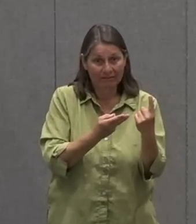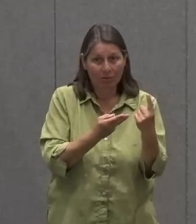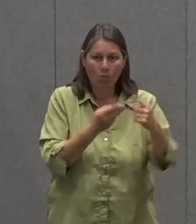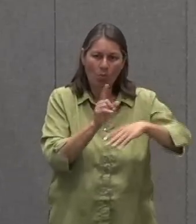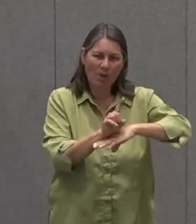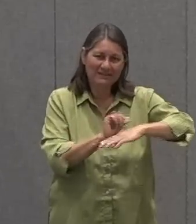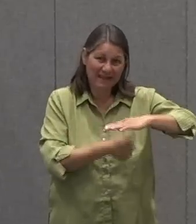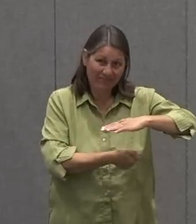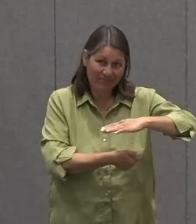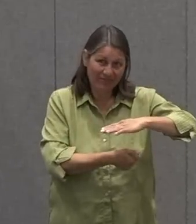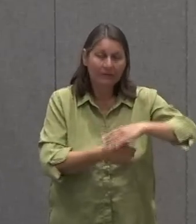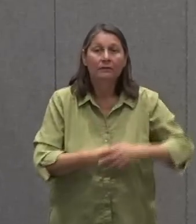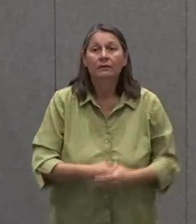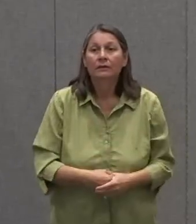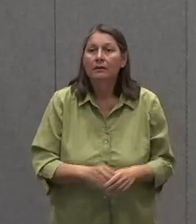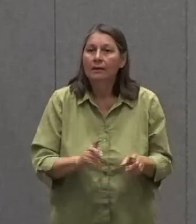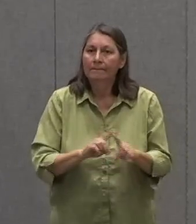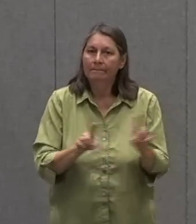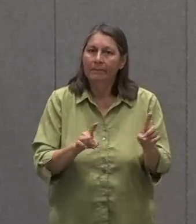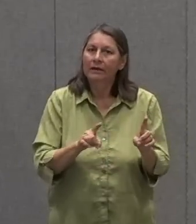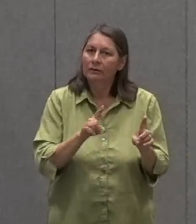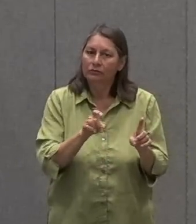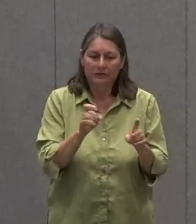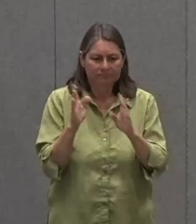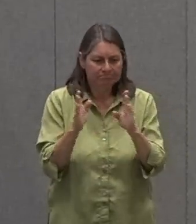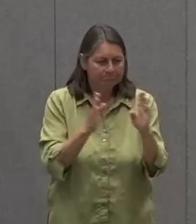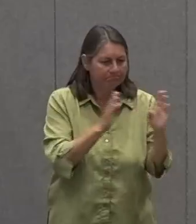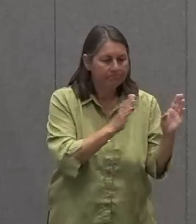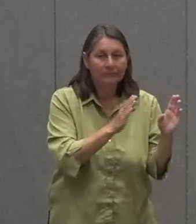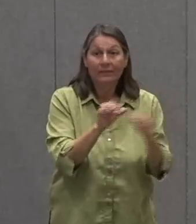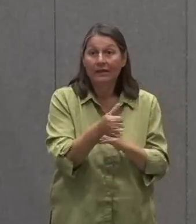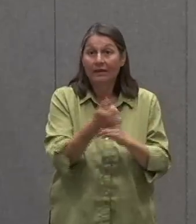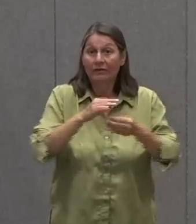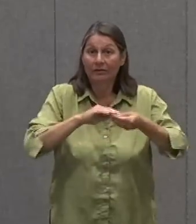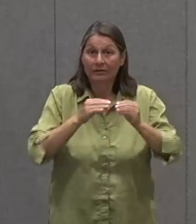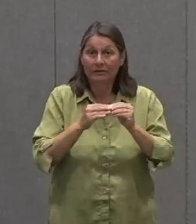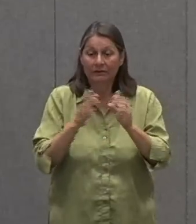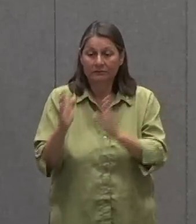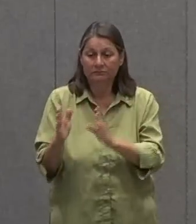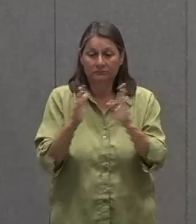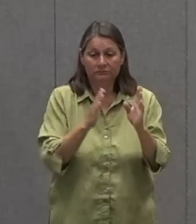but I need to go ahead and finish the rest of my numbers. The next number that I would be looking at would be